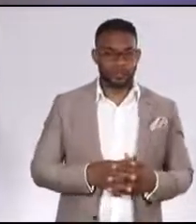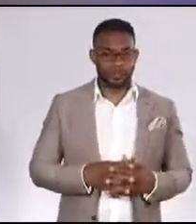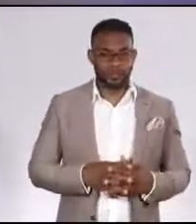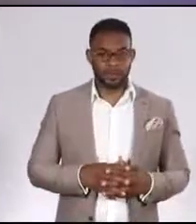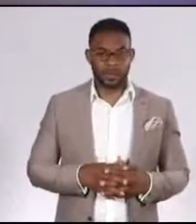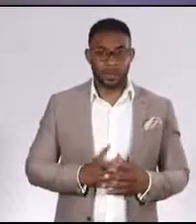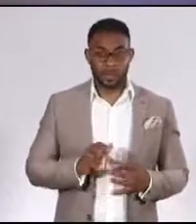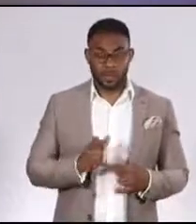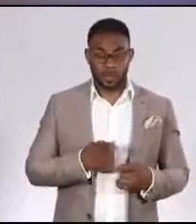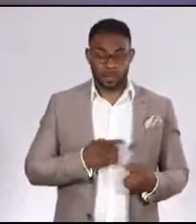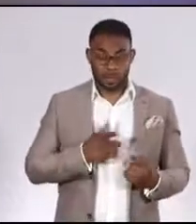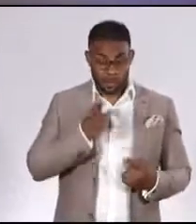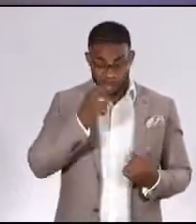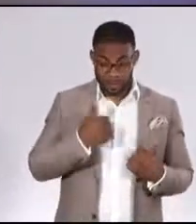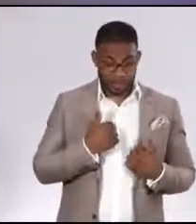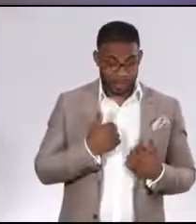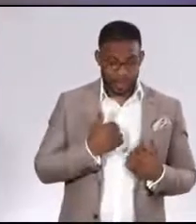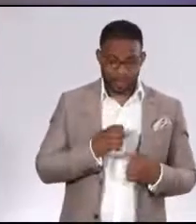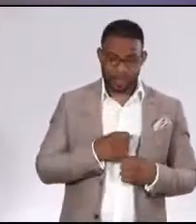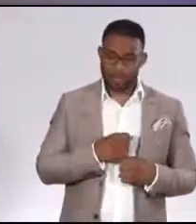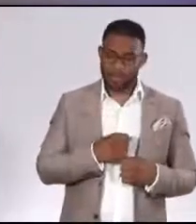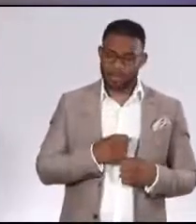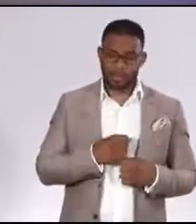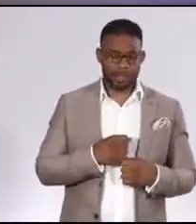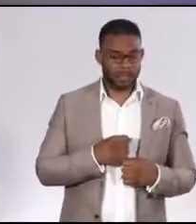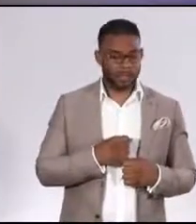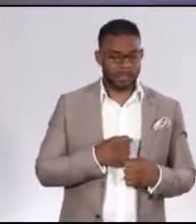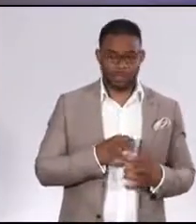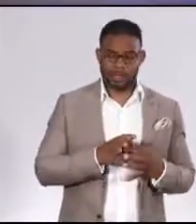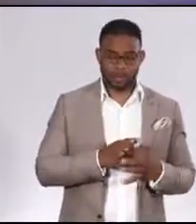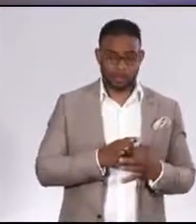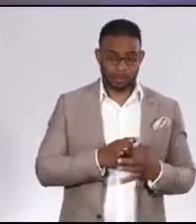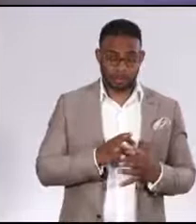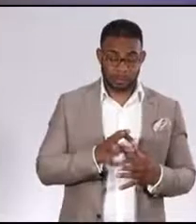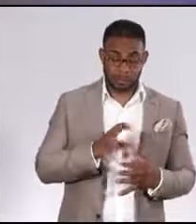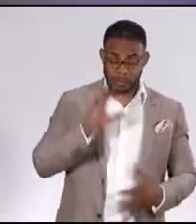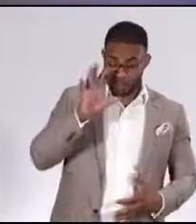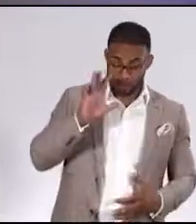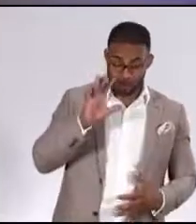and When they struggle to hear me, it makes this essential connection very challenging to establish.